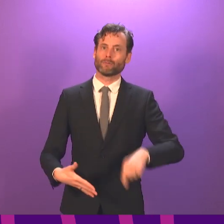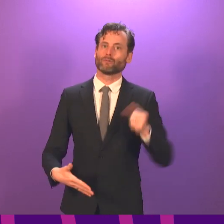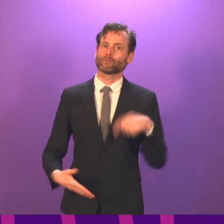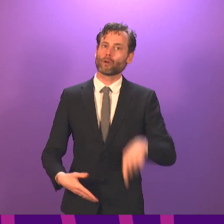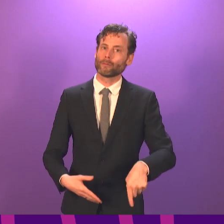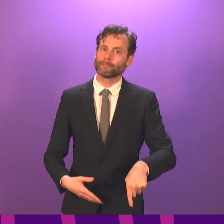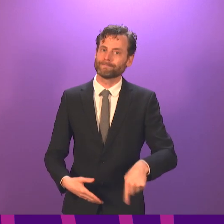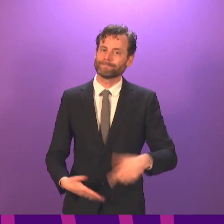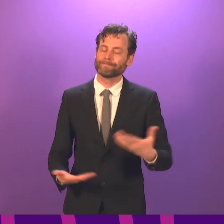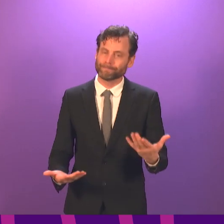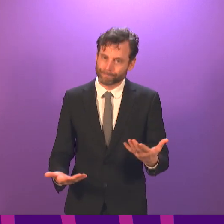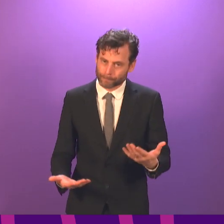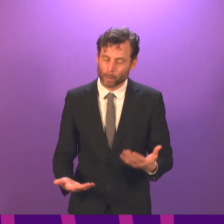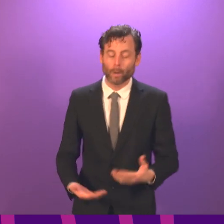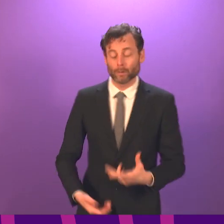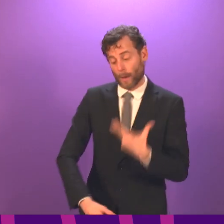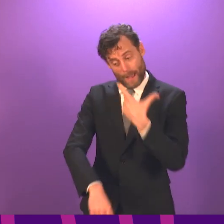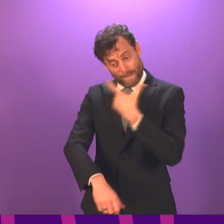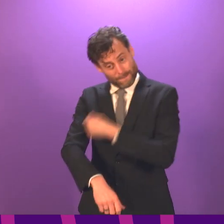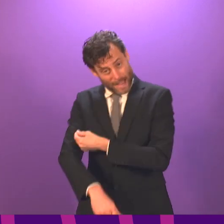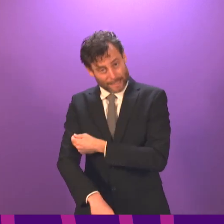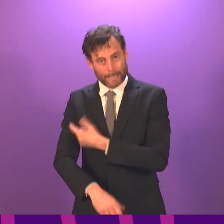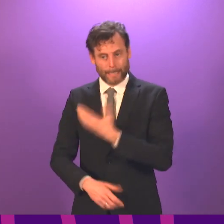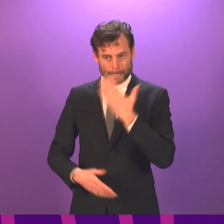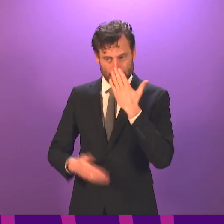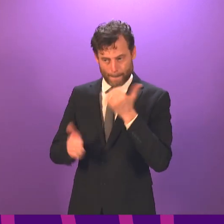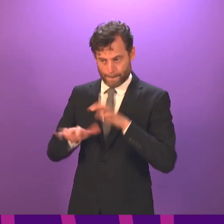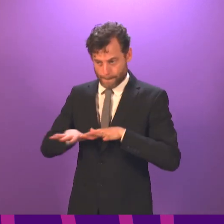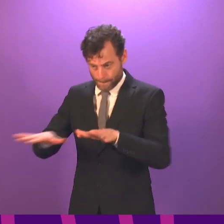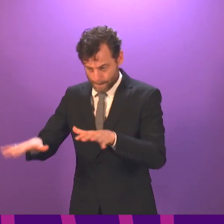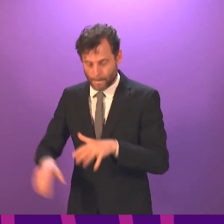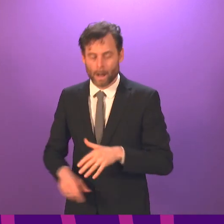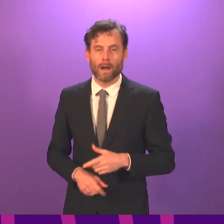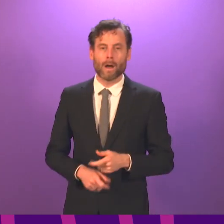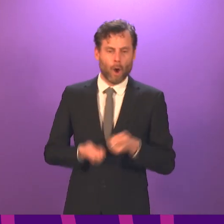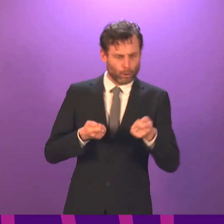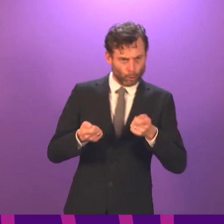The news—on vaccines and on suppression—is overwhelmingly positive, but we must be sensible,